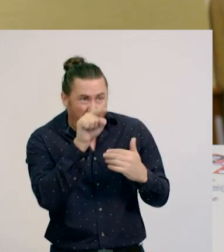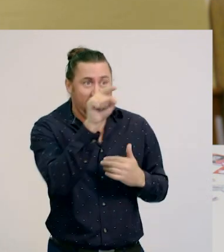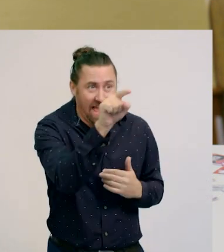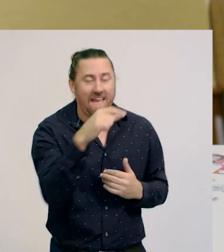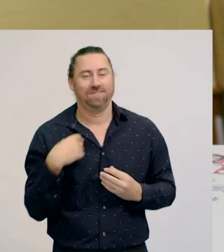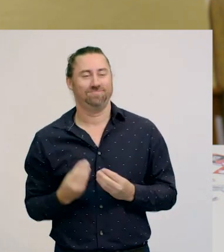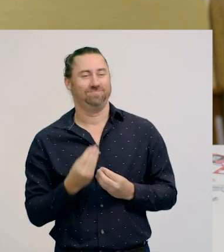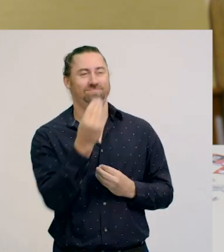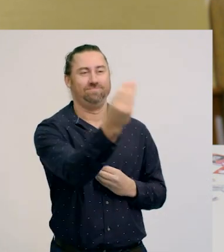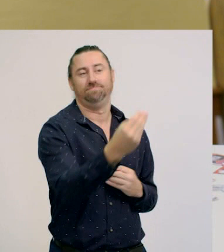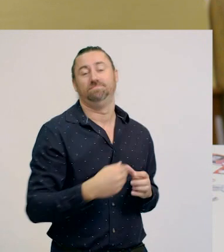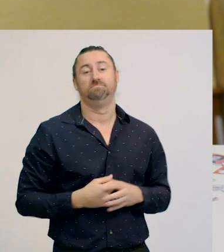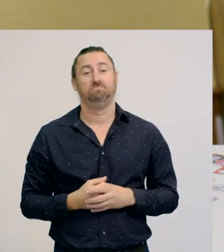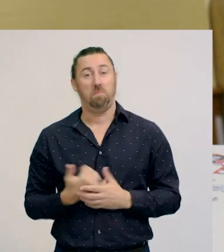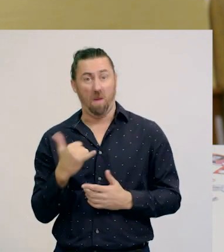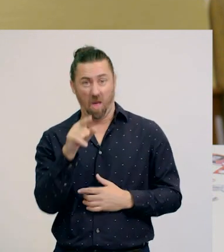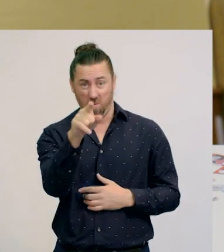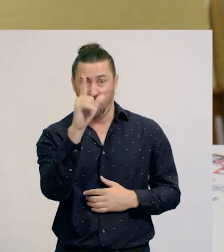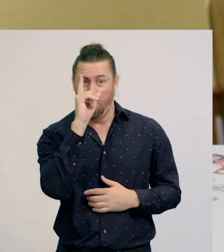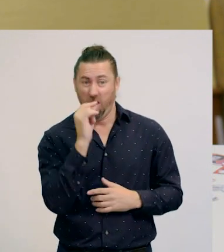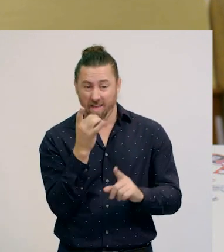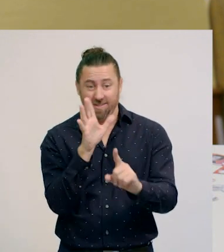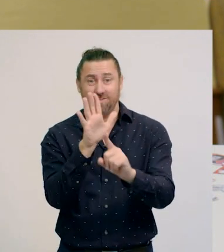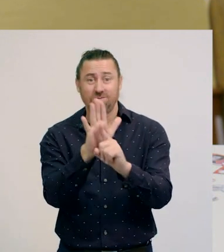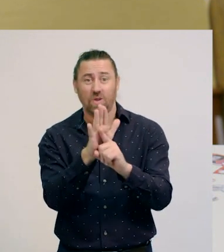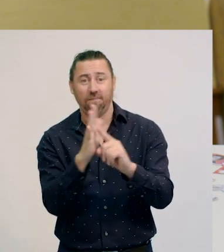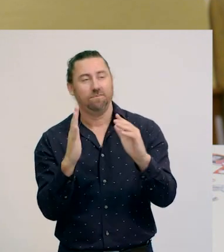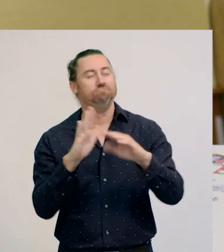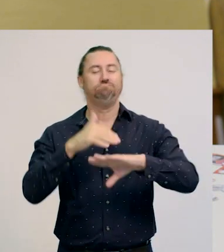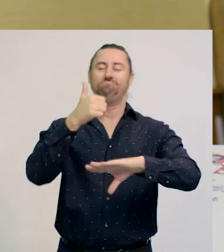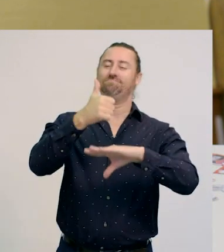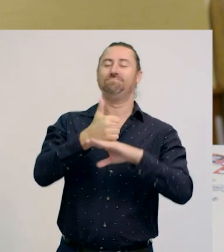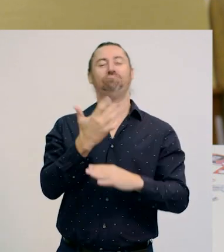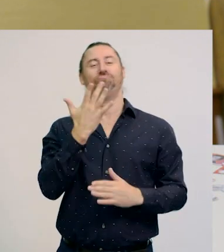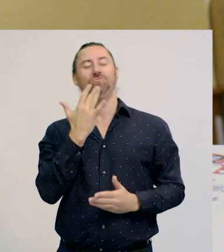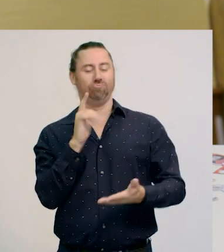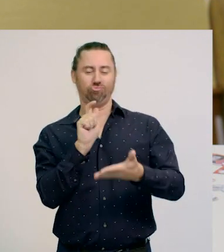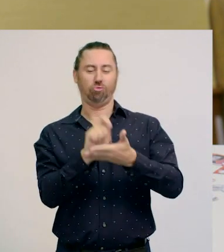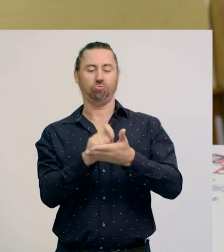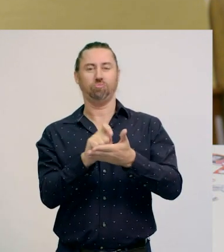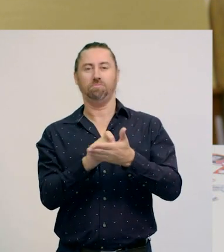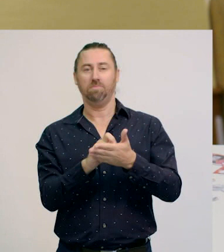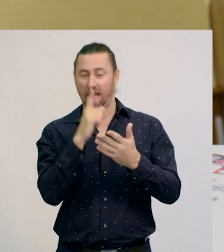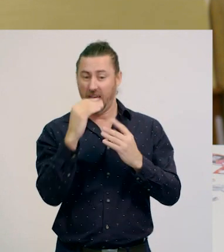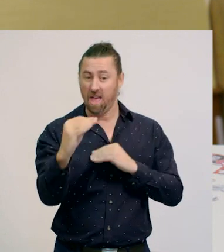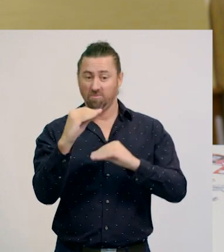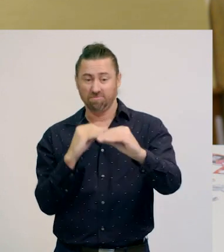You might like to set up a shop, and practice giving change using toy money.